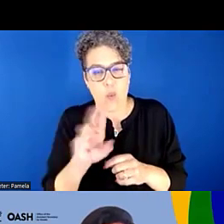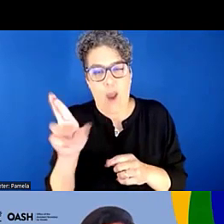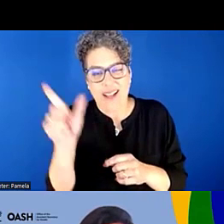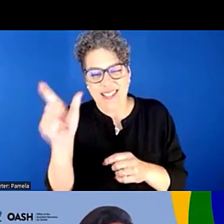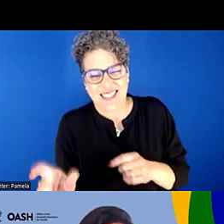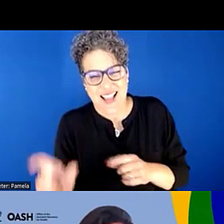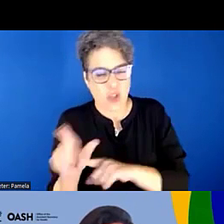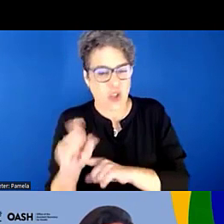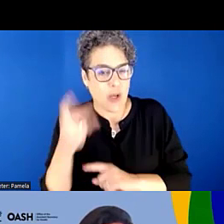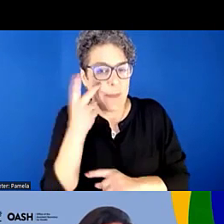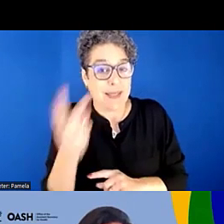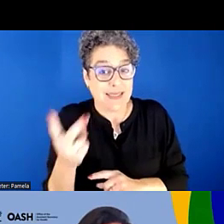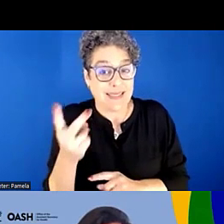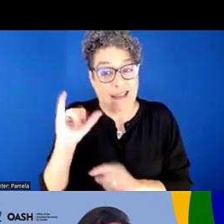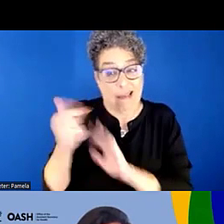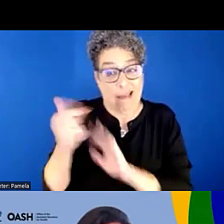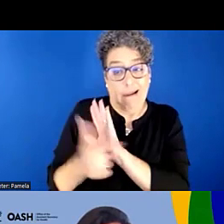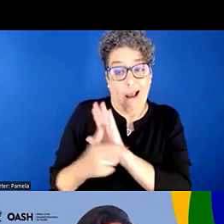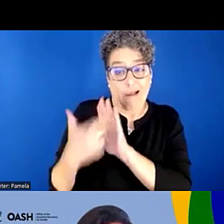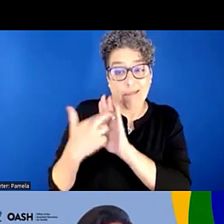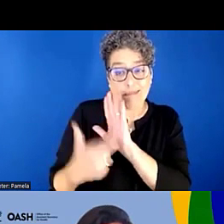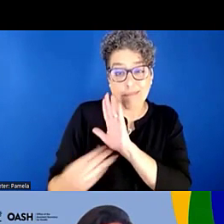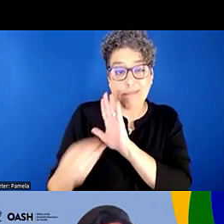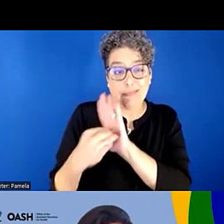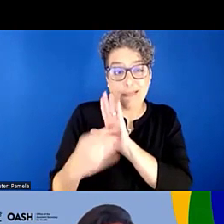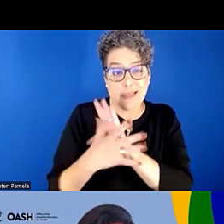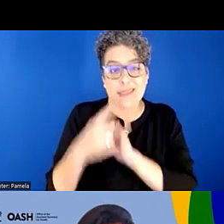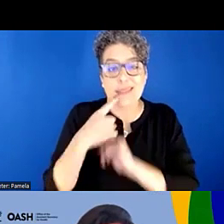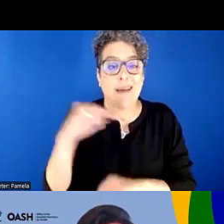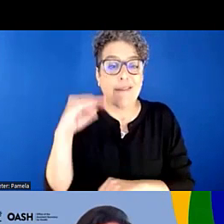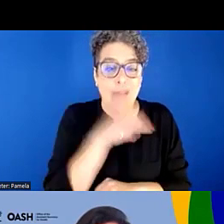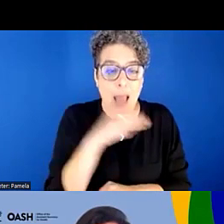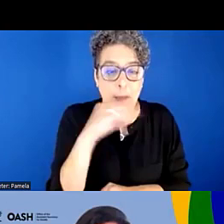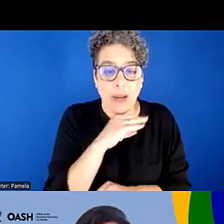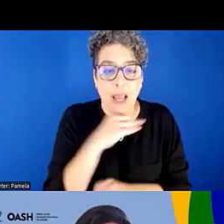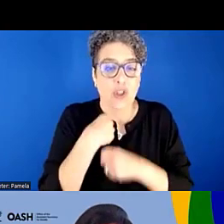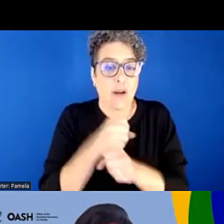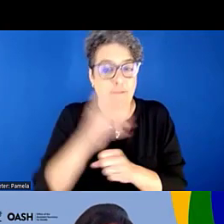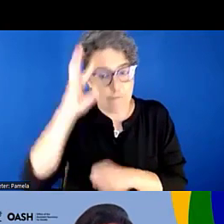it's defined as fabrication, falsification or plagiarism